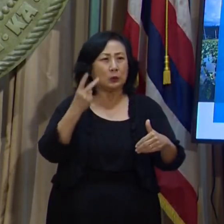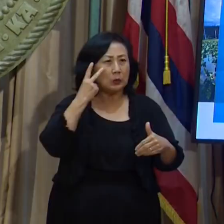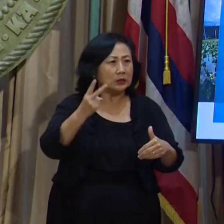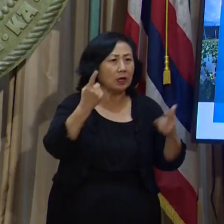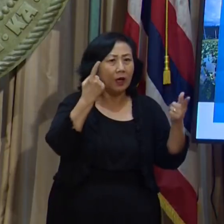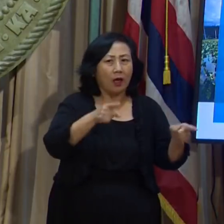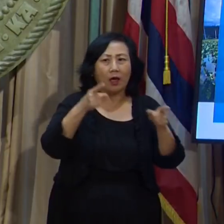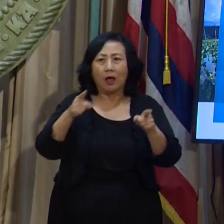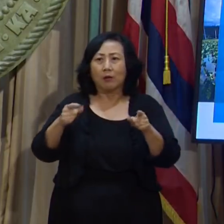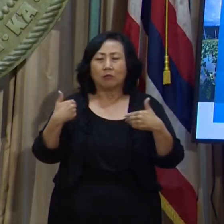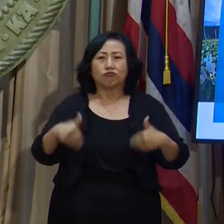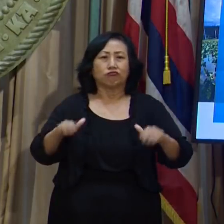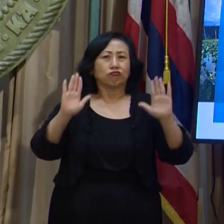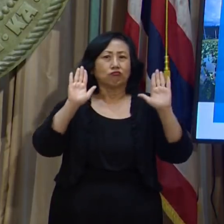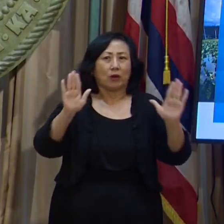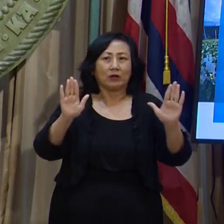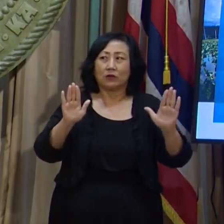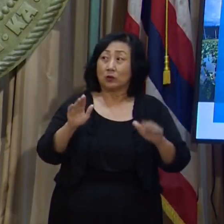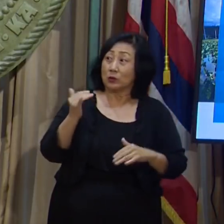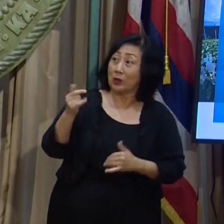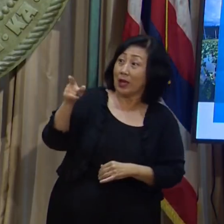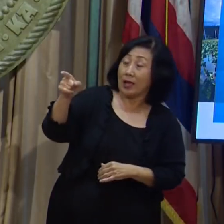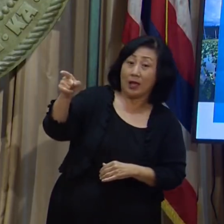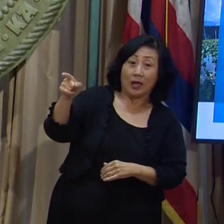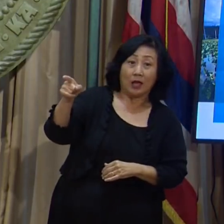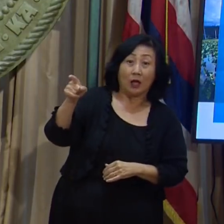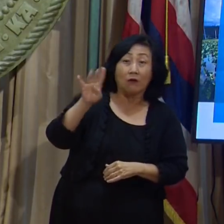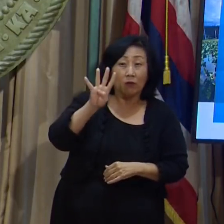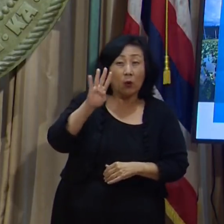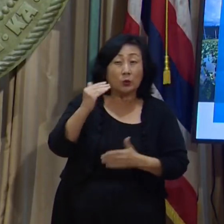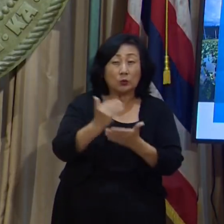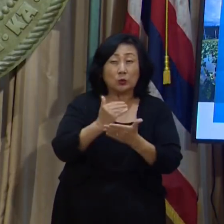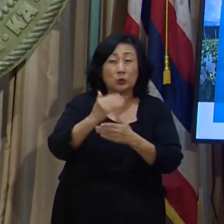DOING A GREAT JOB. AN ABSOLUTELY GREAT JOB. IT IS PHENOMENAL WHAT IS BEING ACCOMPLISHED.